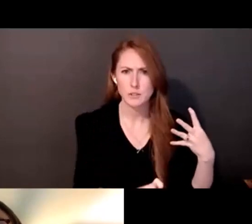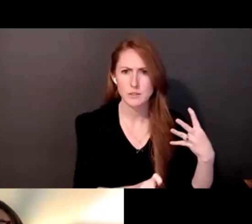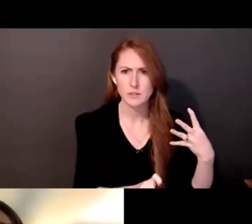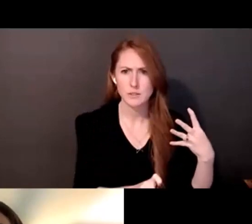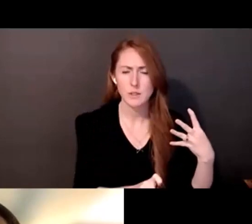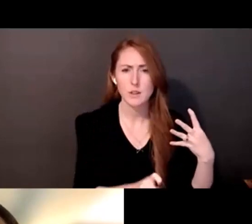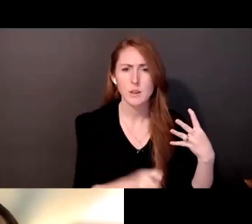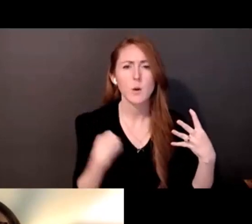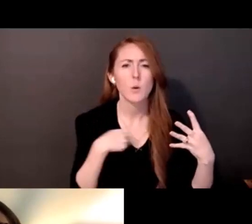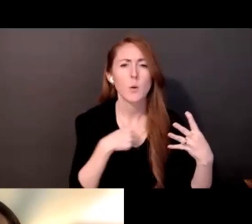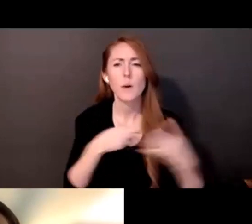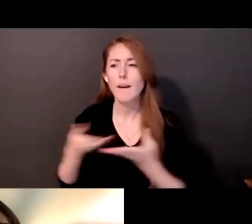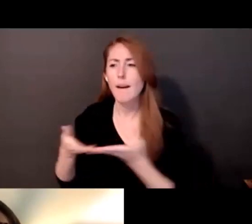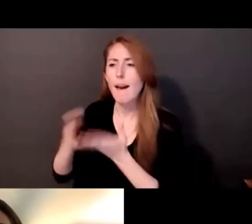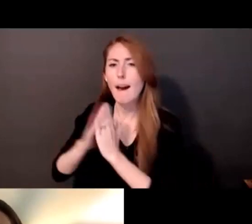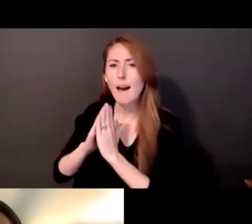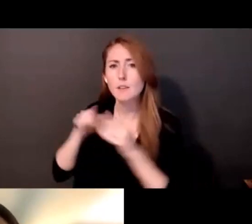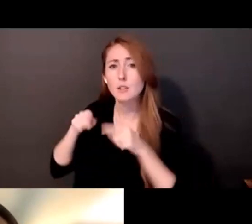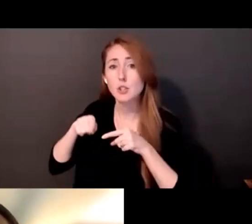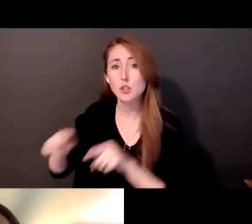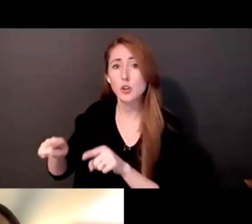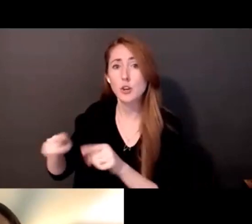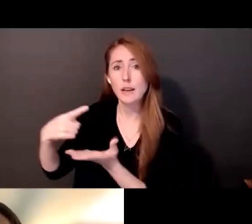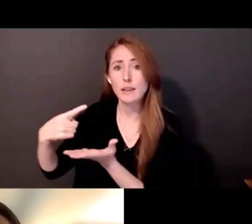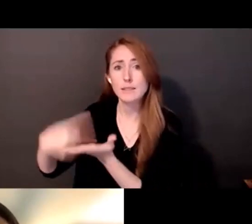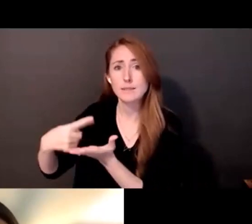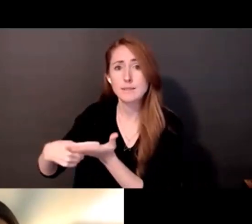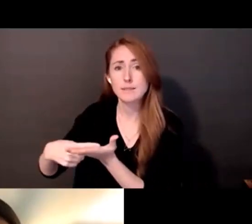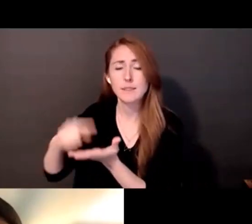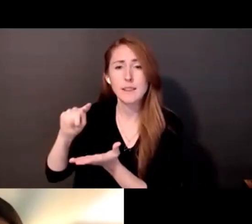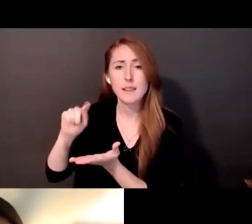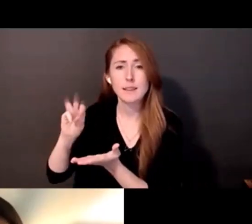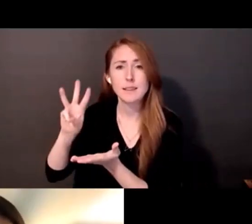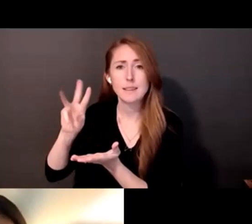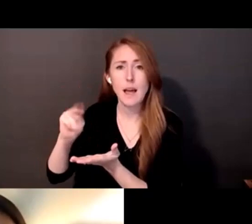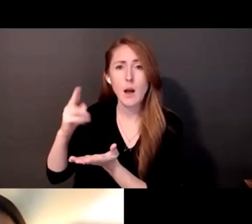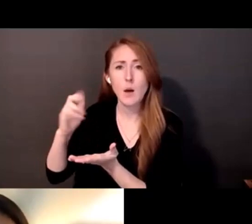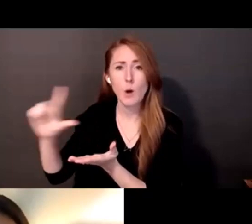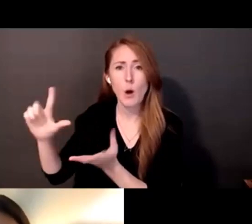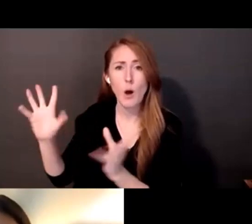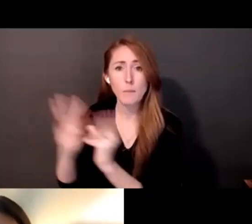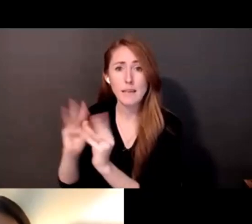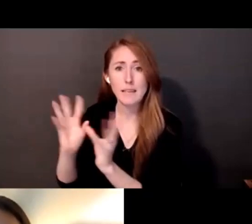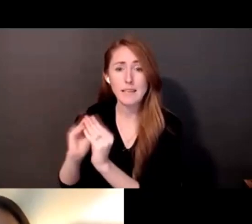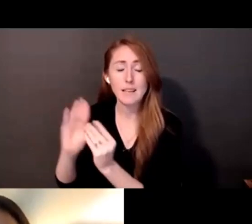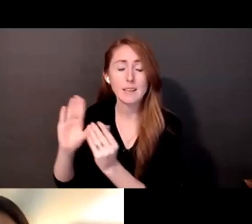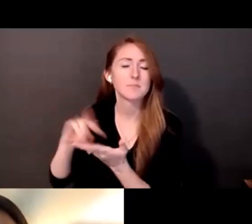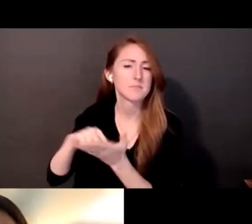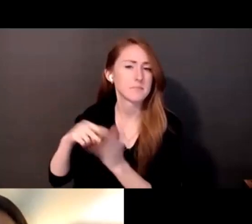with all the participants from all associations that